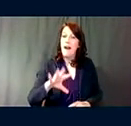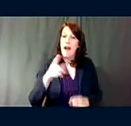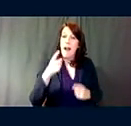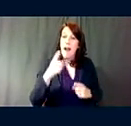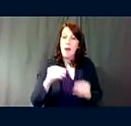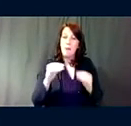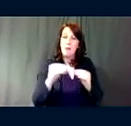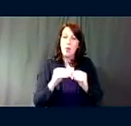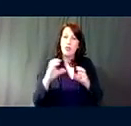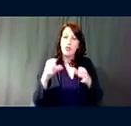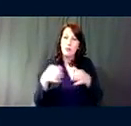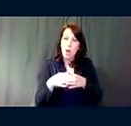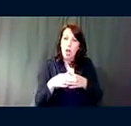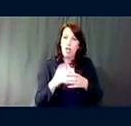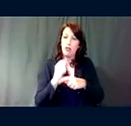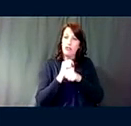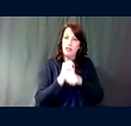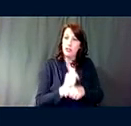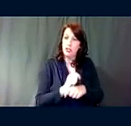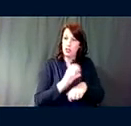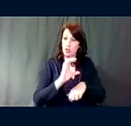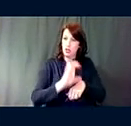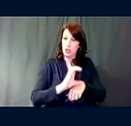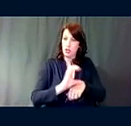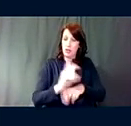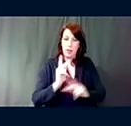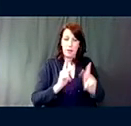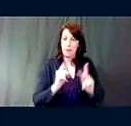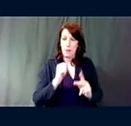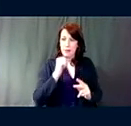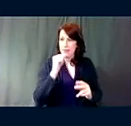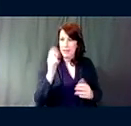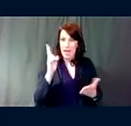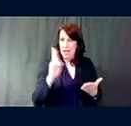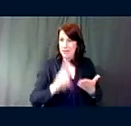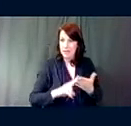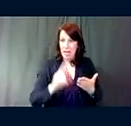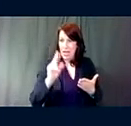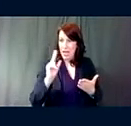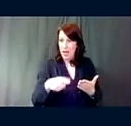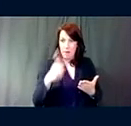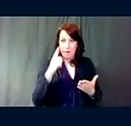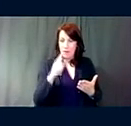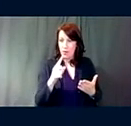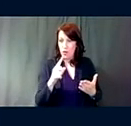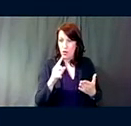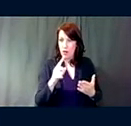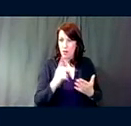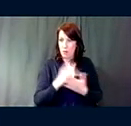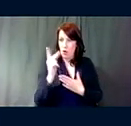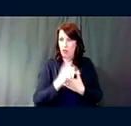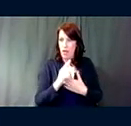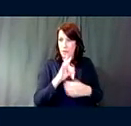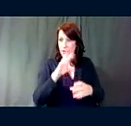SOME OF OUR SMALLER AND MORE TRADITIONAL CHURCHES ACTUALLY PEOPLE DIDN'T SIGN UP, DID NOT SIGN UP FOR INTERVENTION.